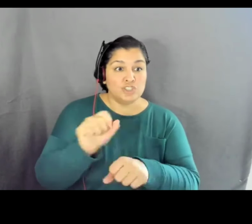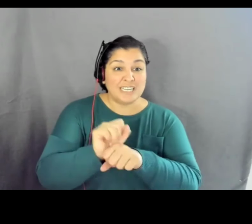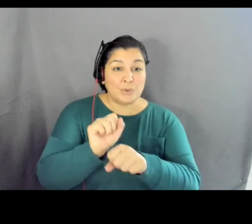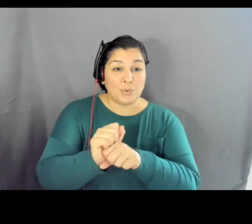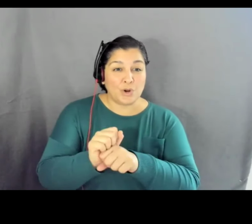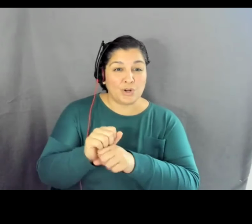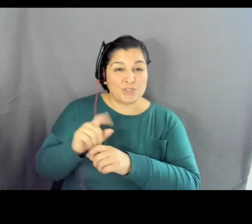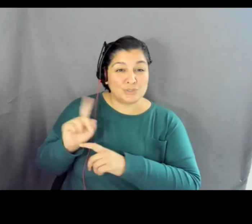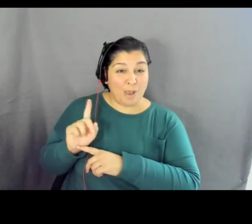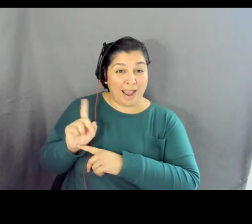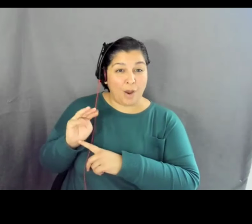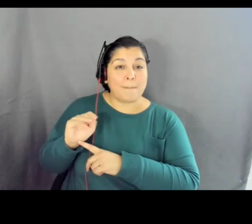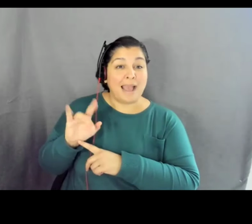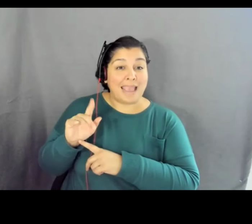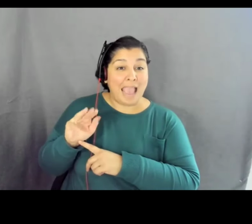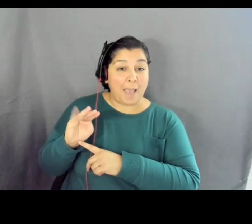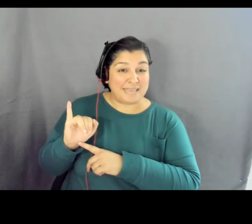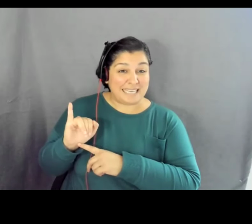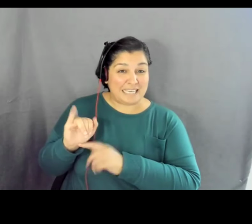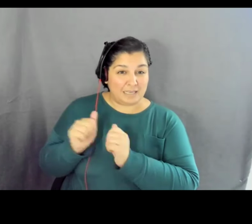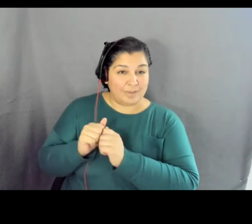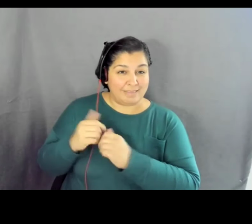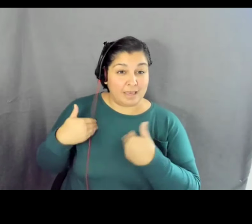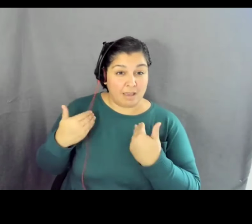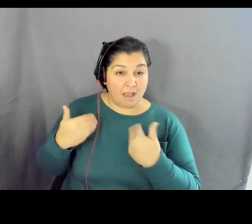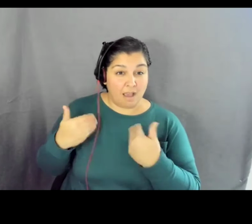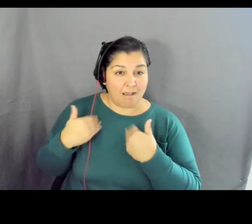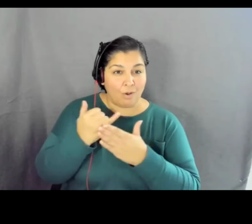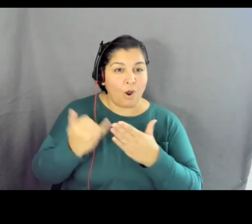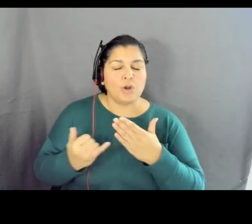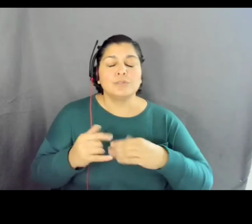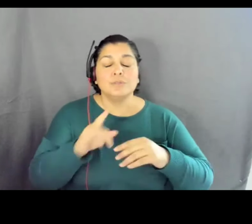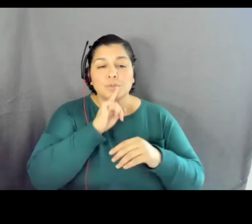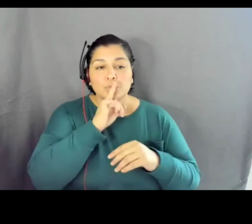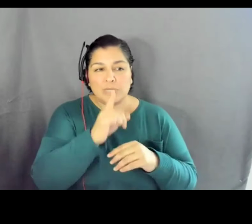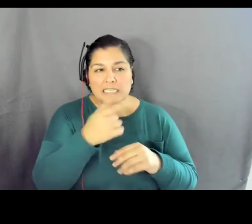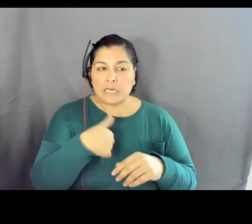But, basically, we were really interested in this relationship